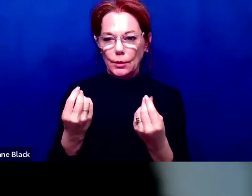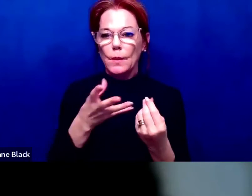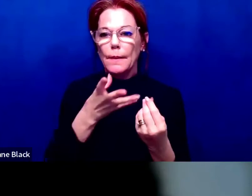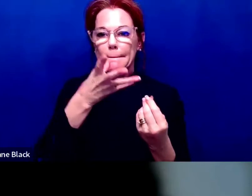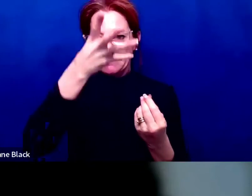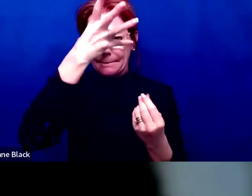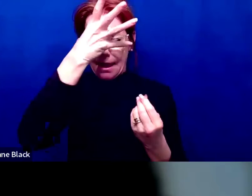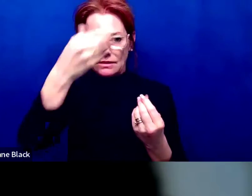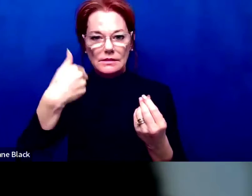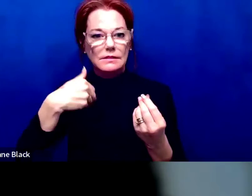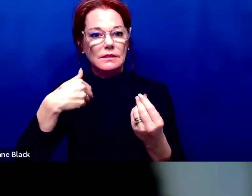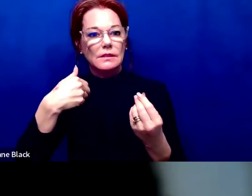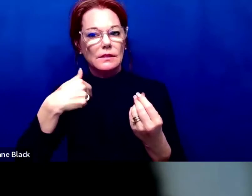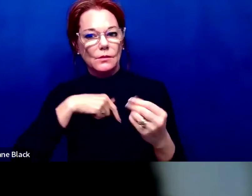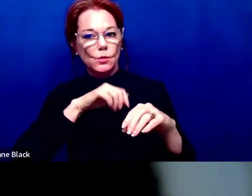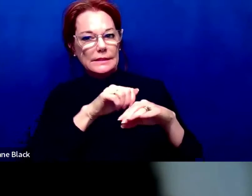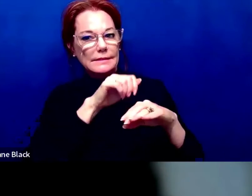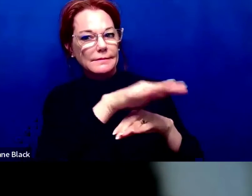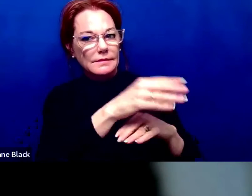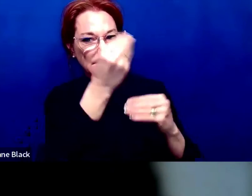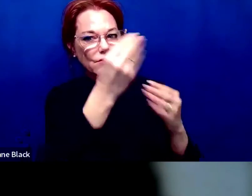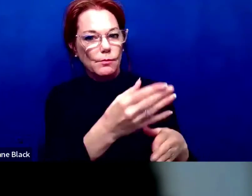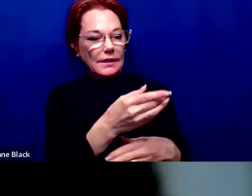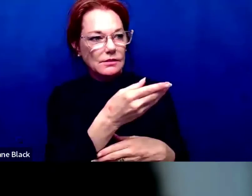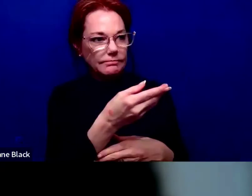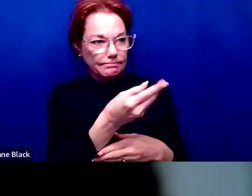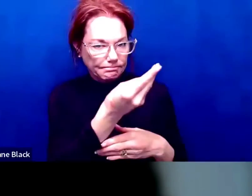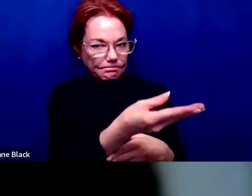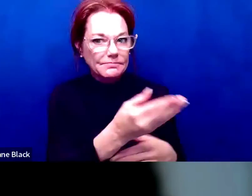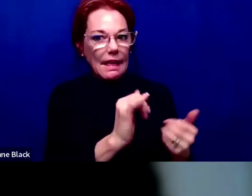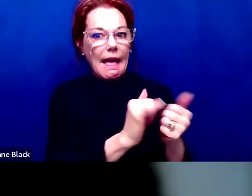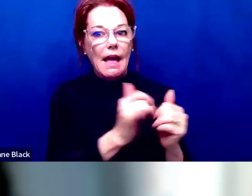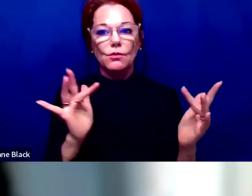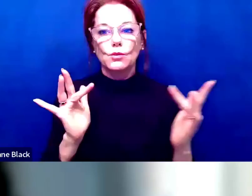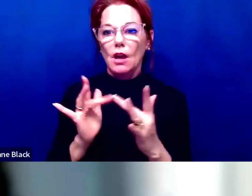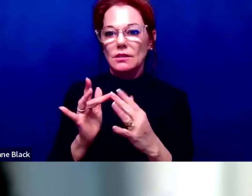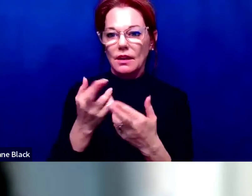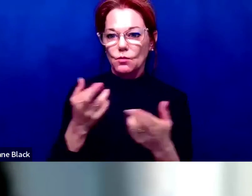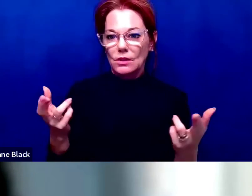can contact our resource facilitators who can then help